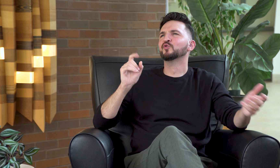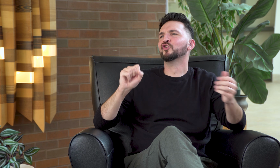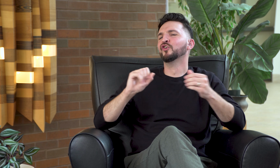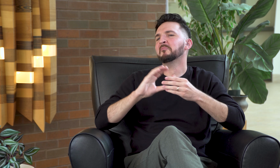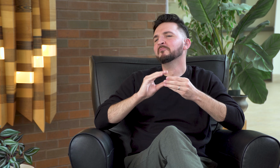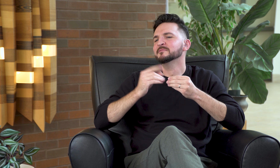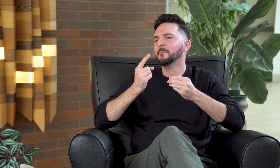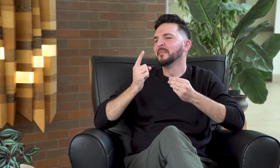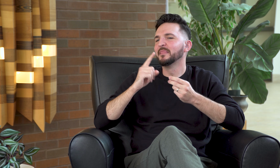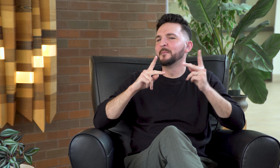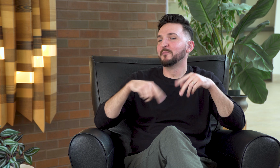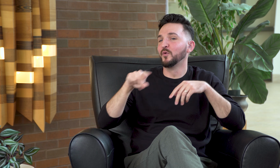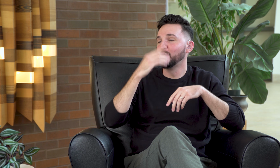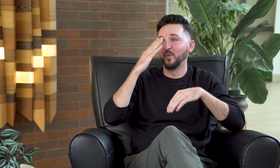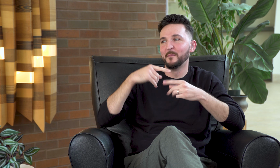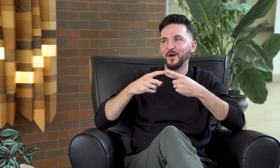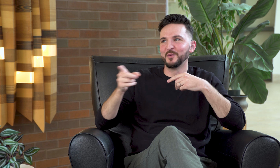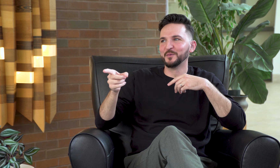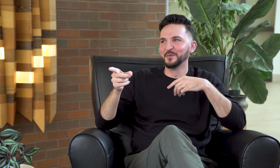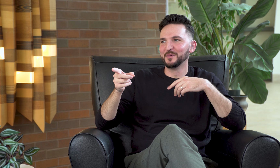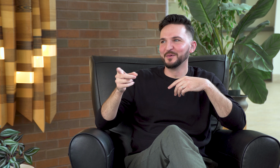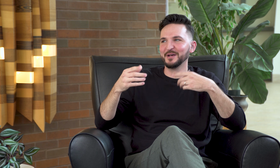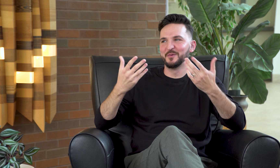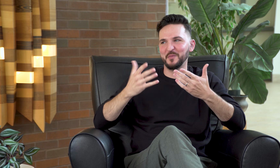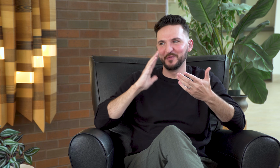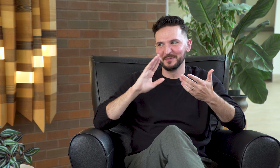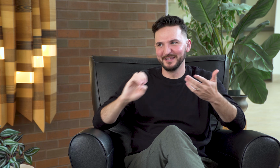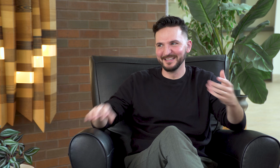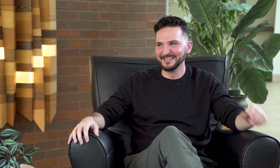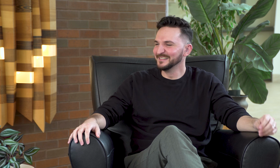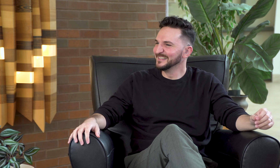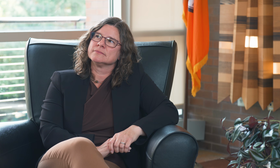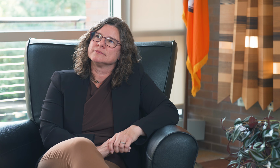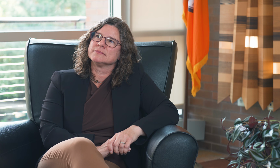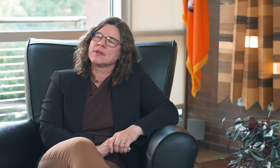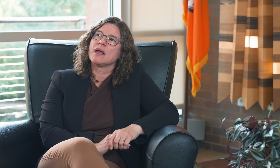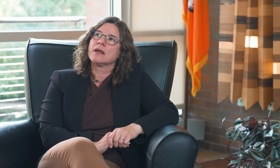What's one thing the NTID community doesn't know about you?